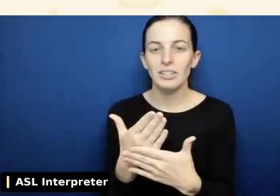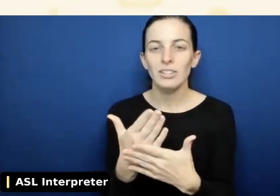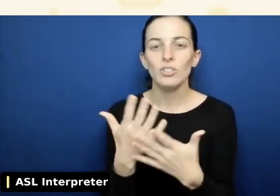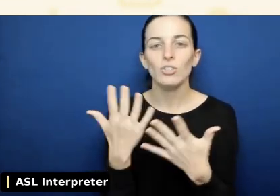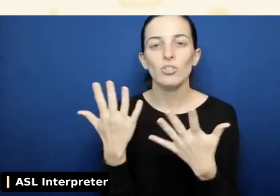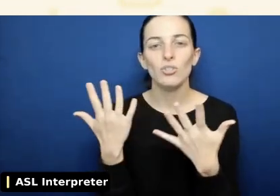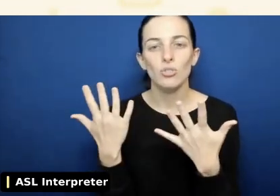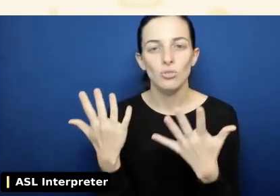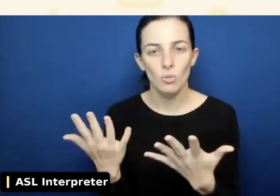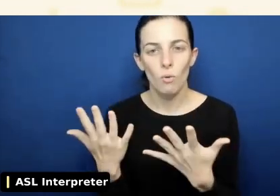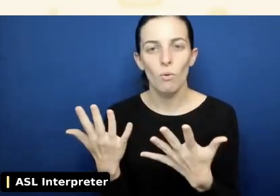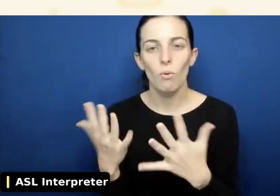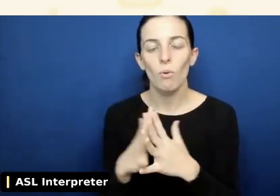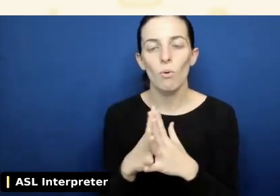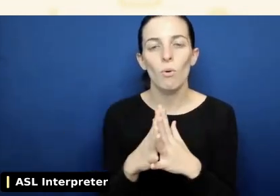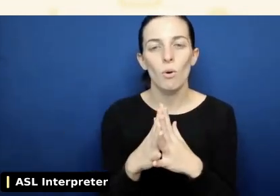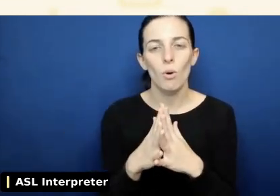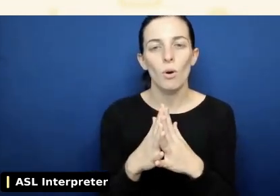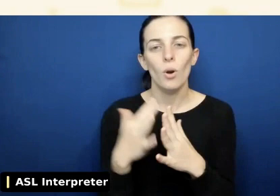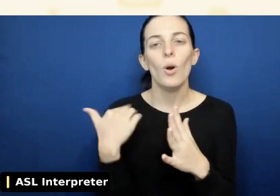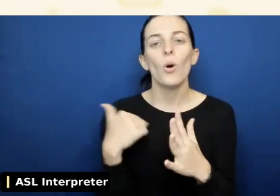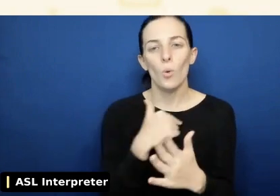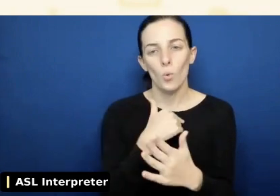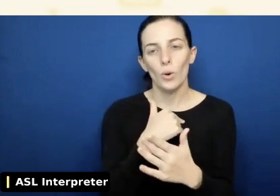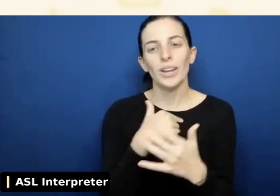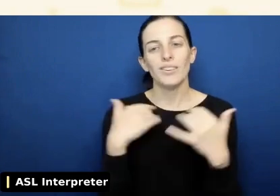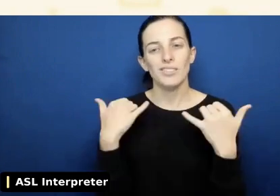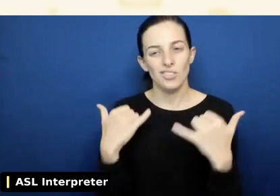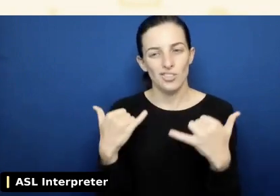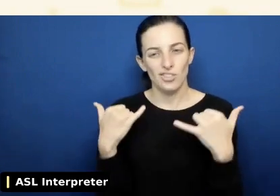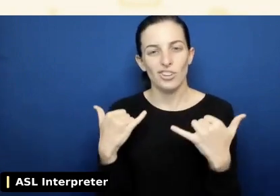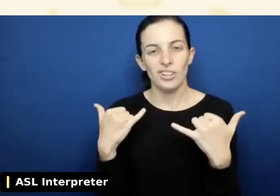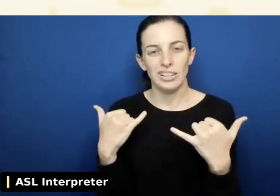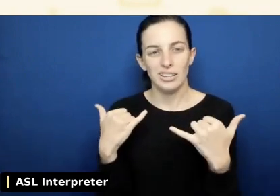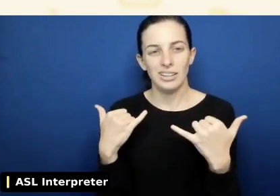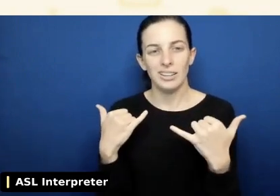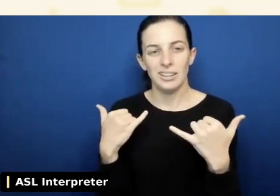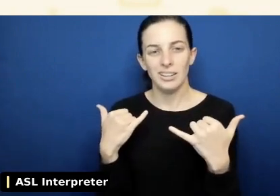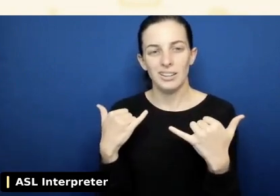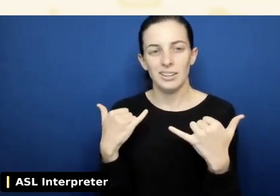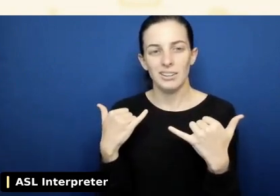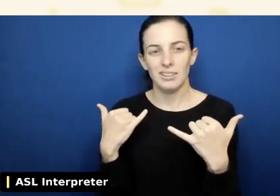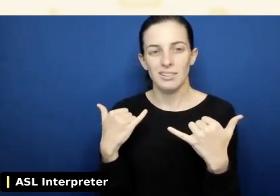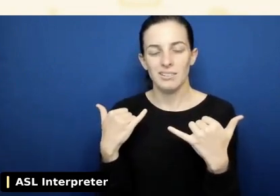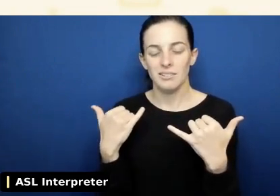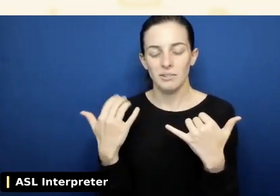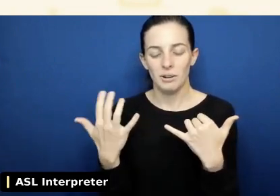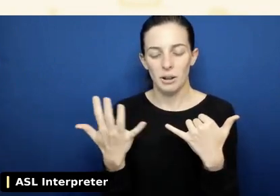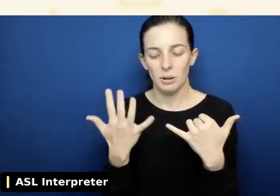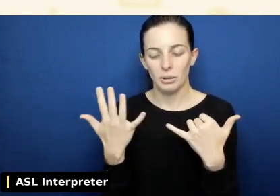But we are currently on the WordPress Ecosystem